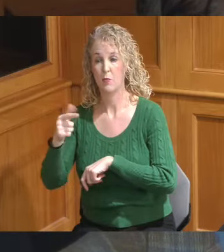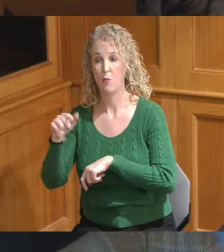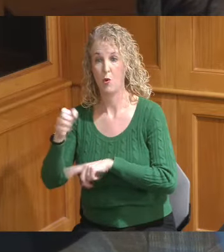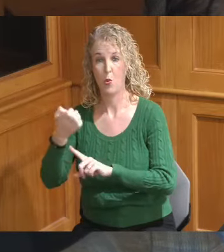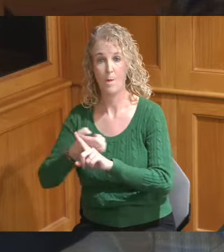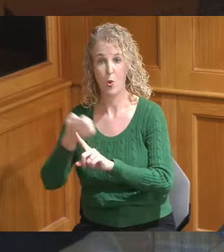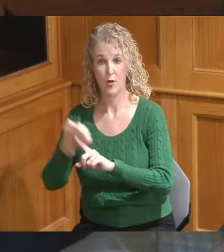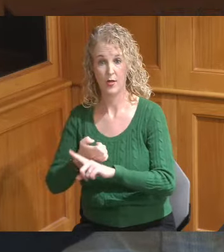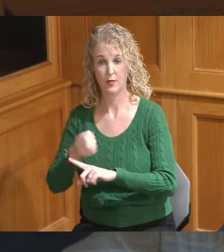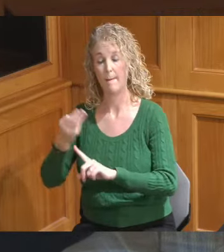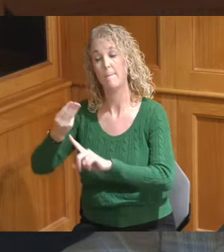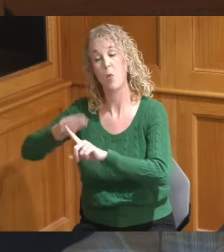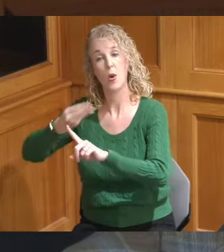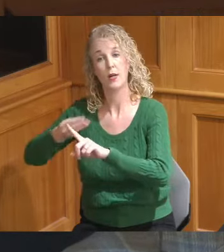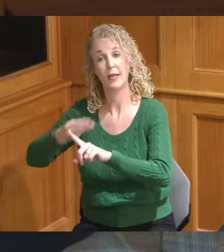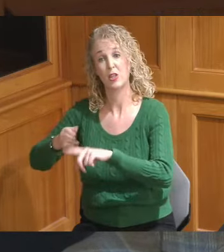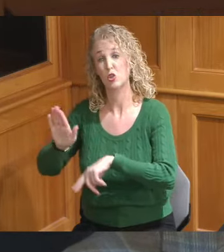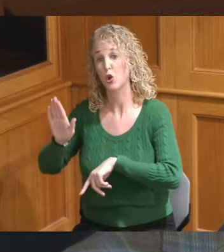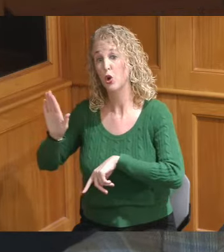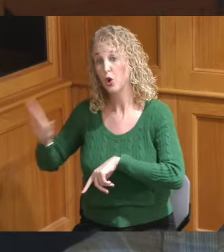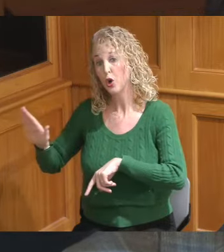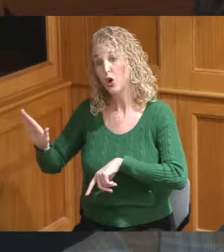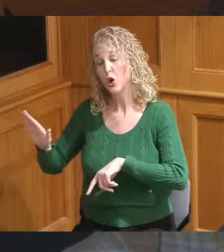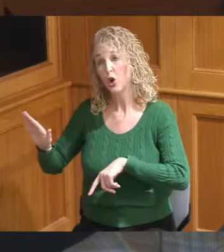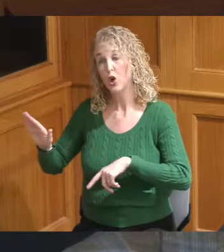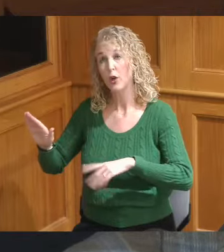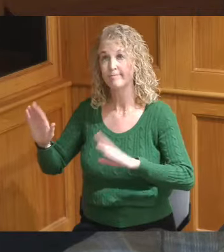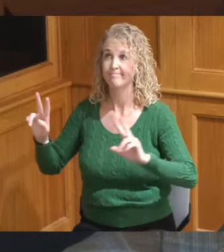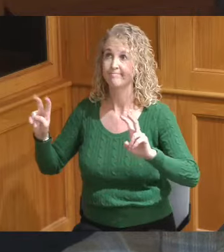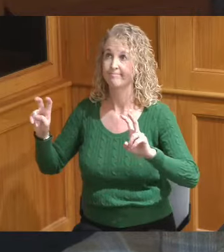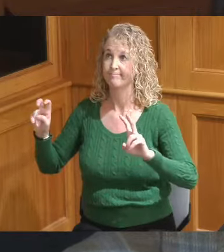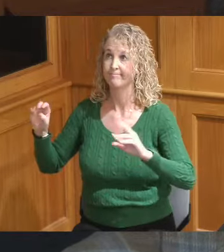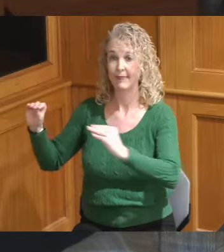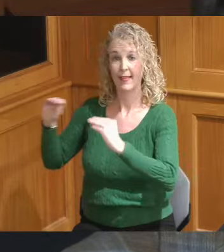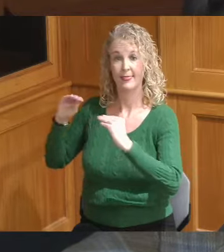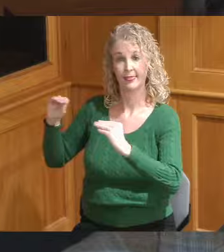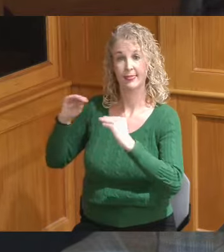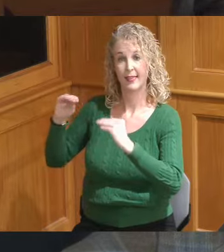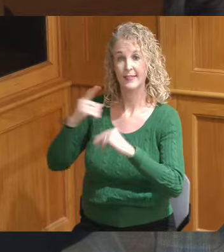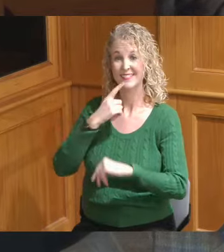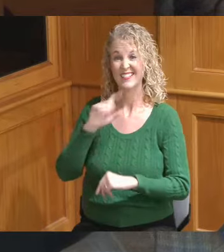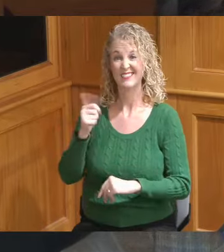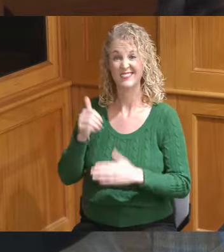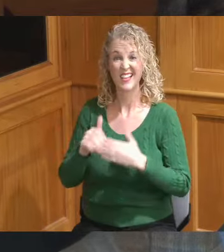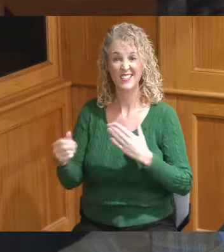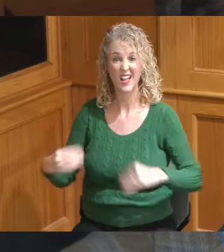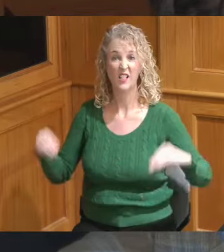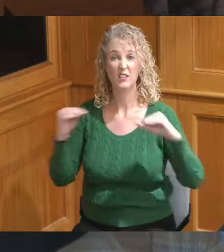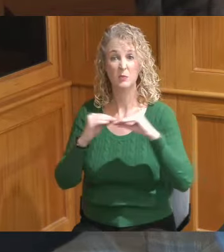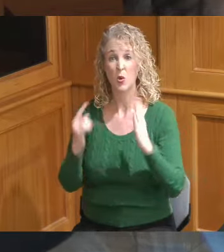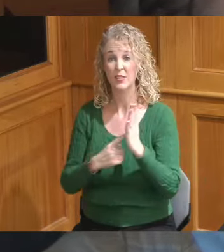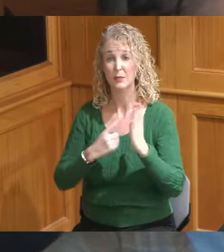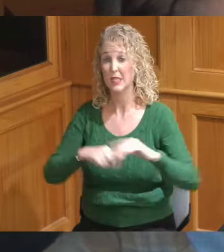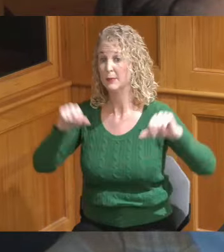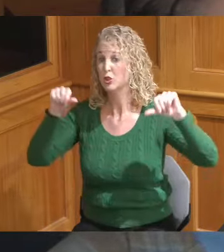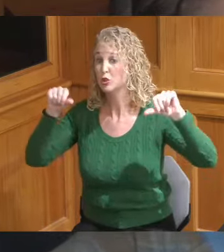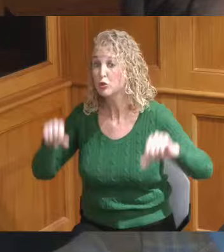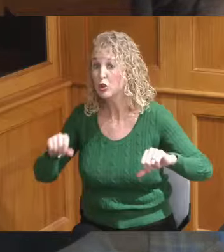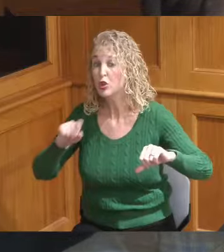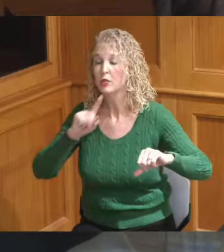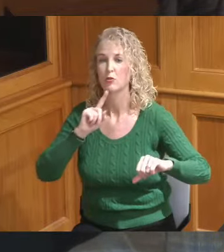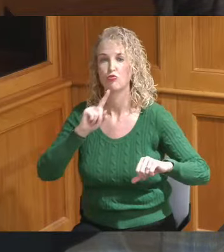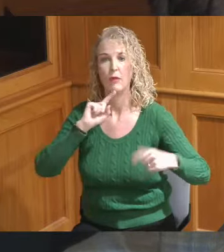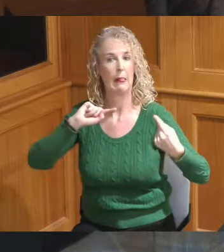gave a good cliff notes lesson that even something as much as $10 more could just cut it off. You you